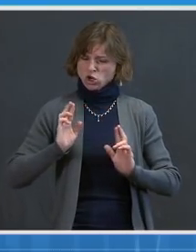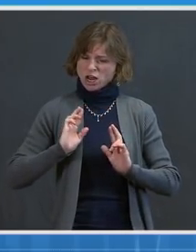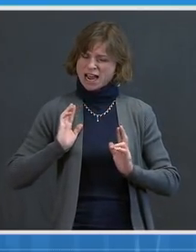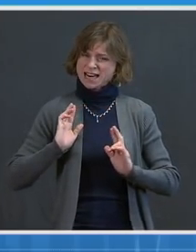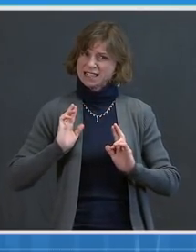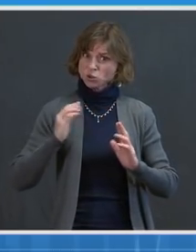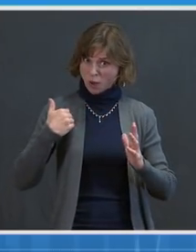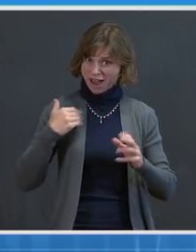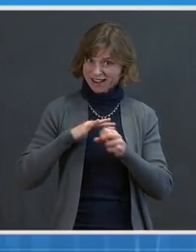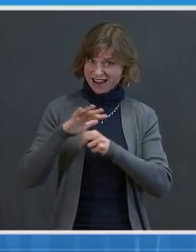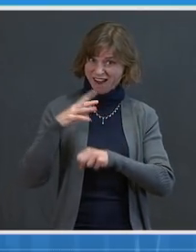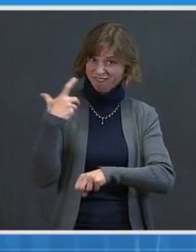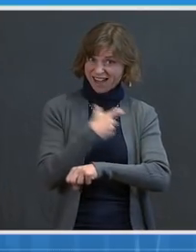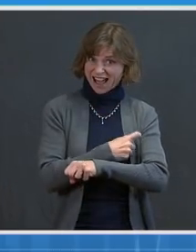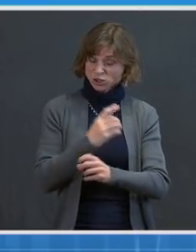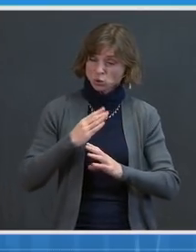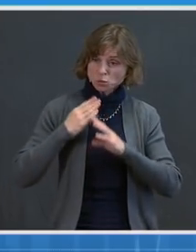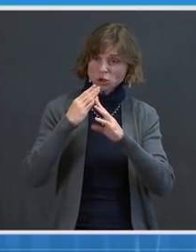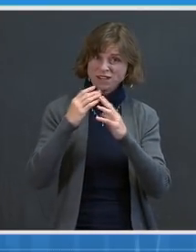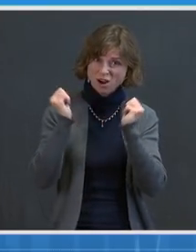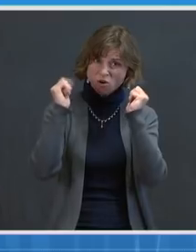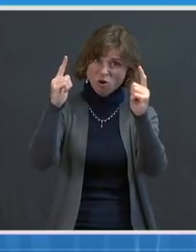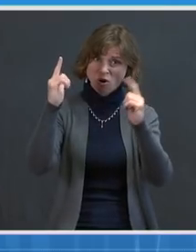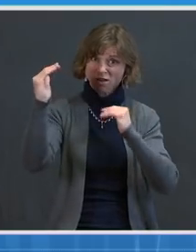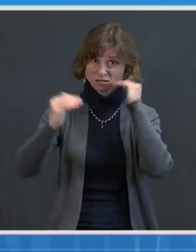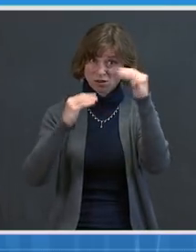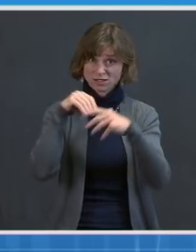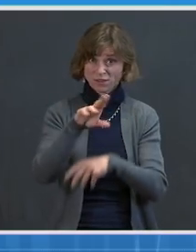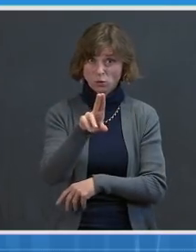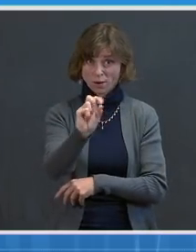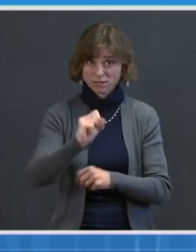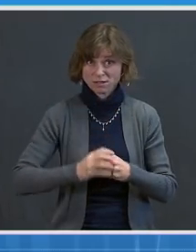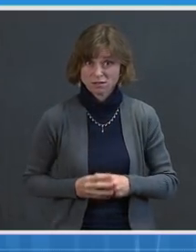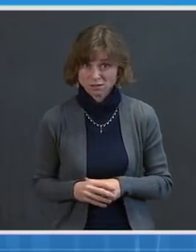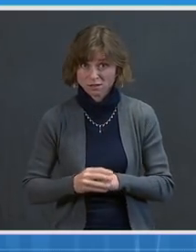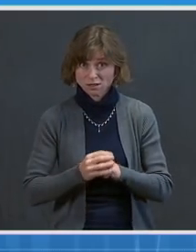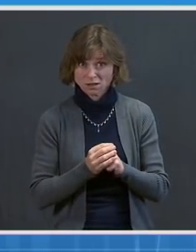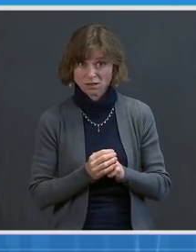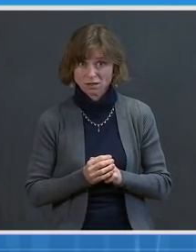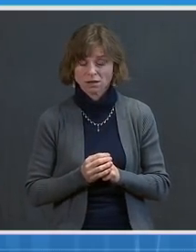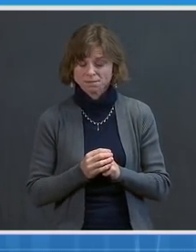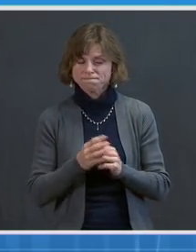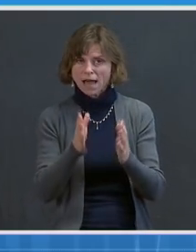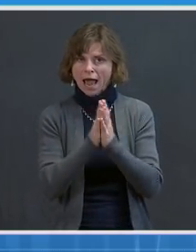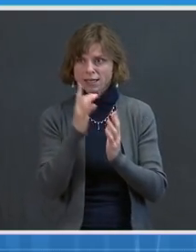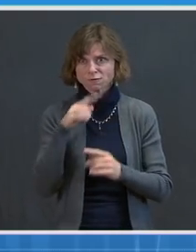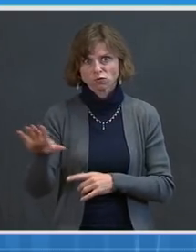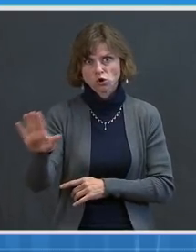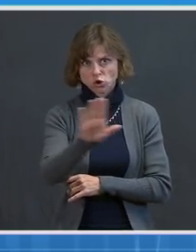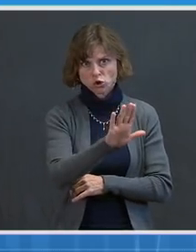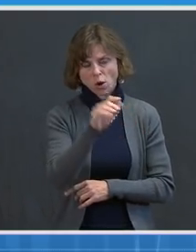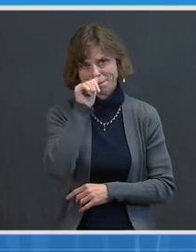to protect every adult in the United States. We ask for your patience in practicing proven